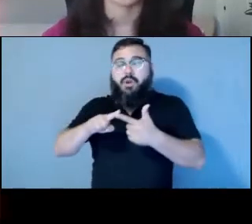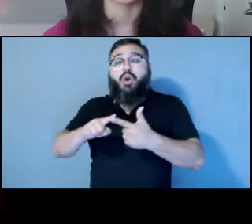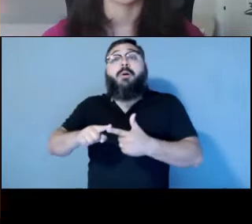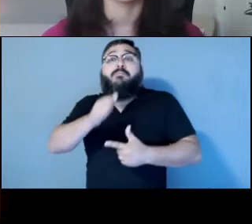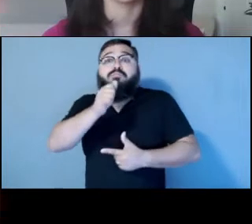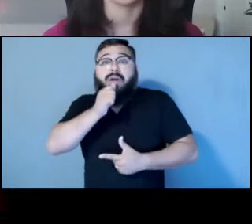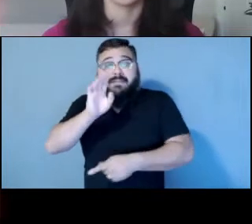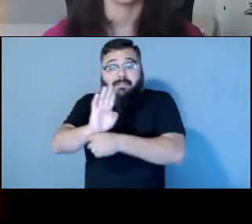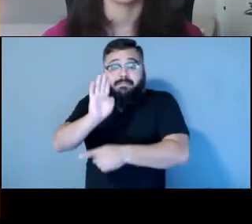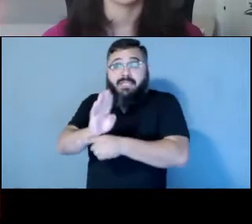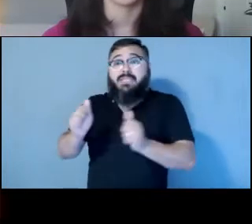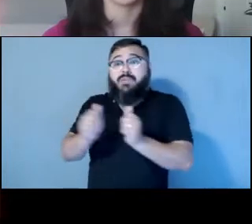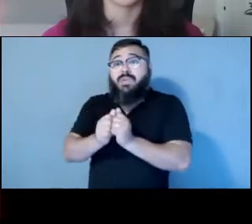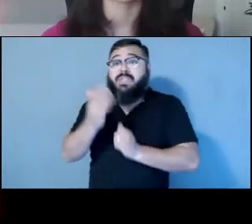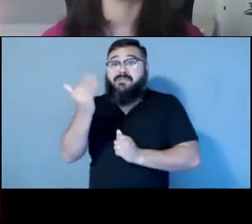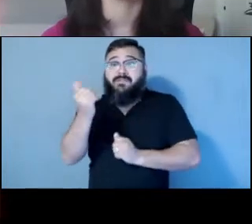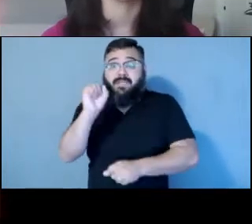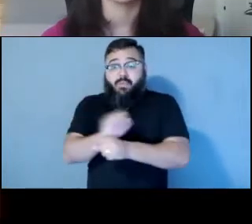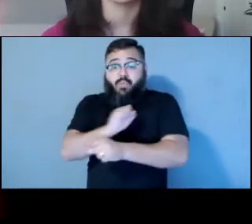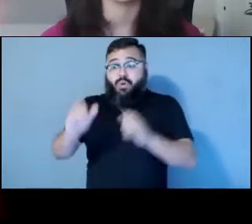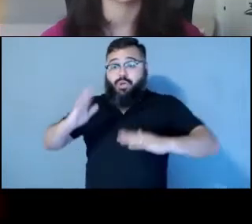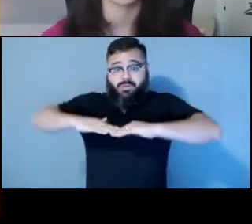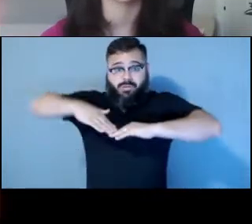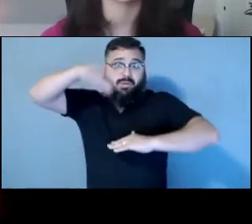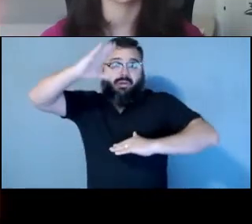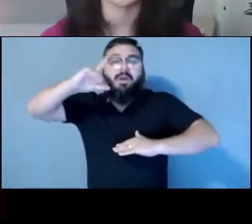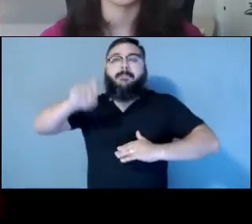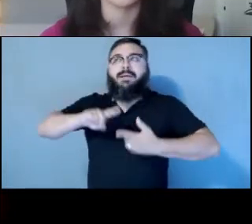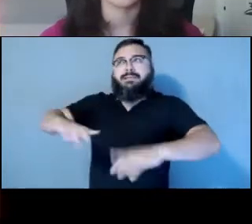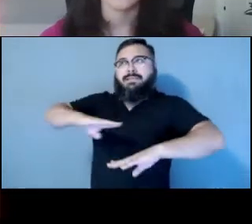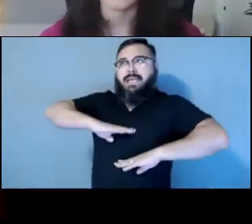has to cover, has to meet the qualifications of the ADA.